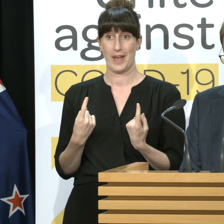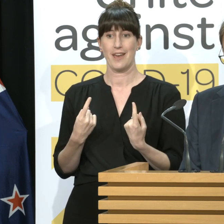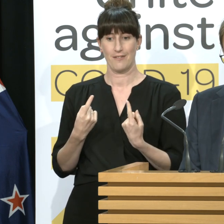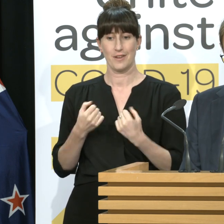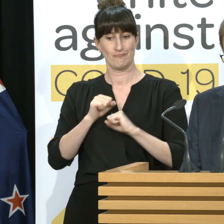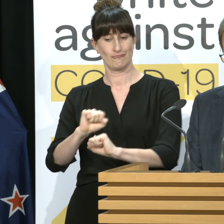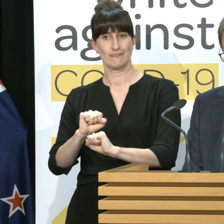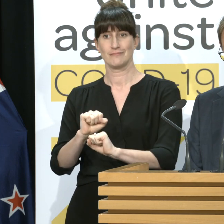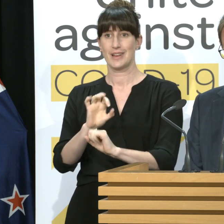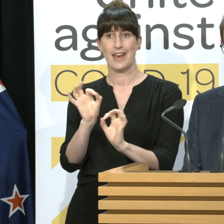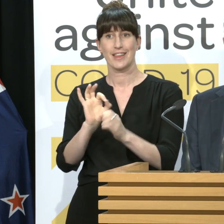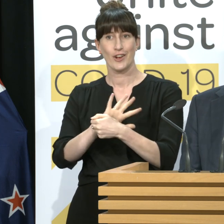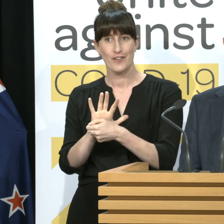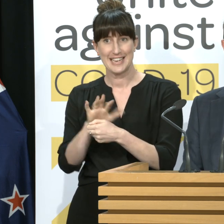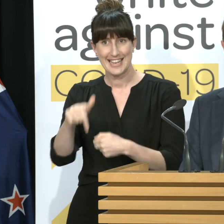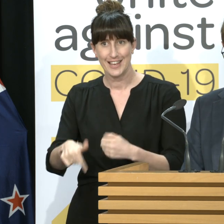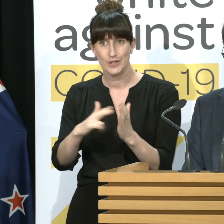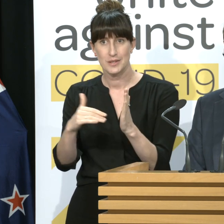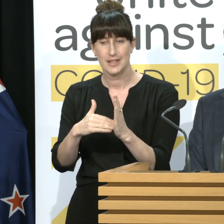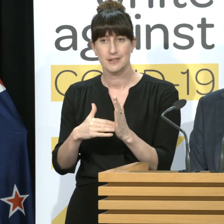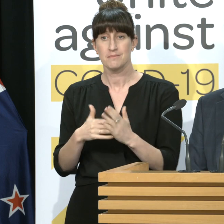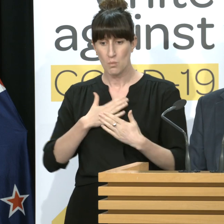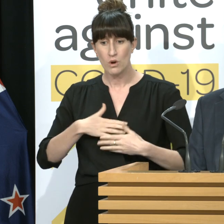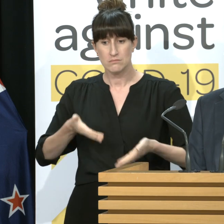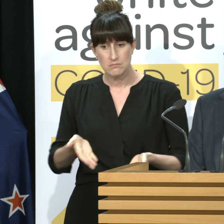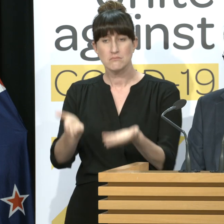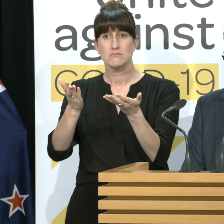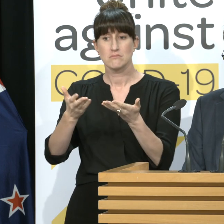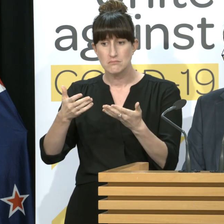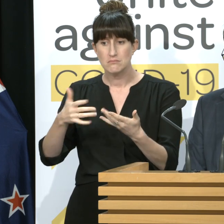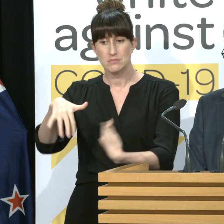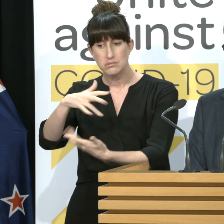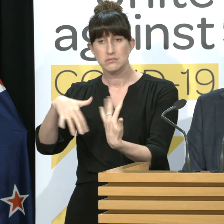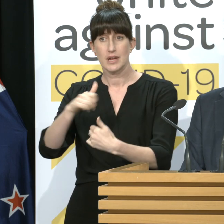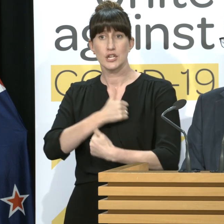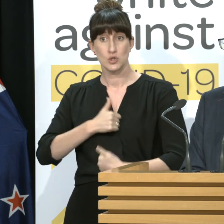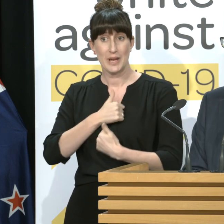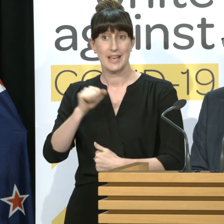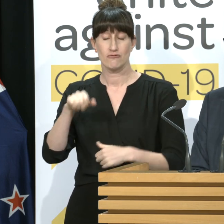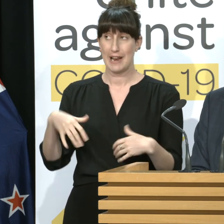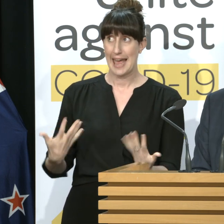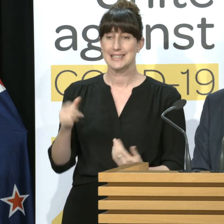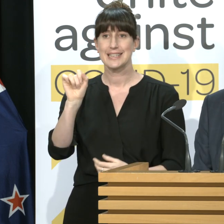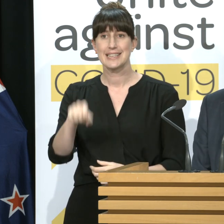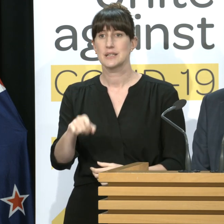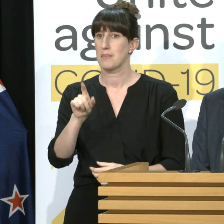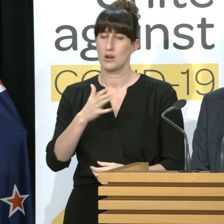to relax and enjoy themselves. This does run the risk of letting us-- letting our guard down. And let's not take that risk.